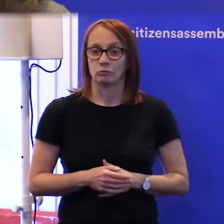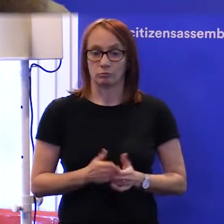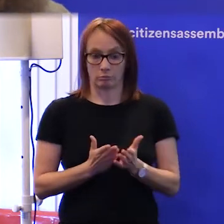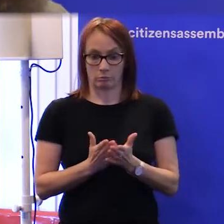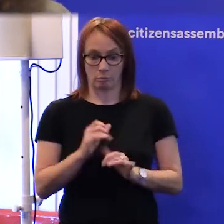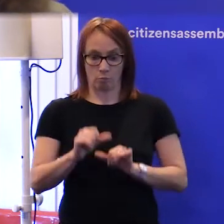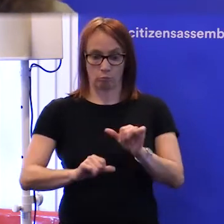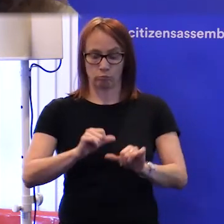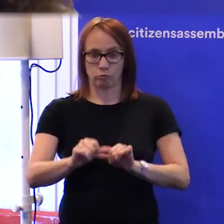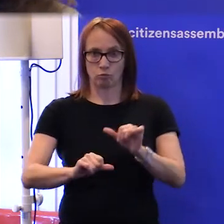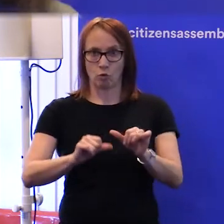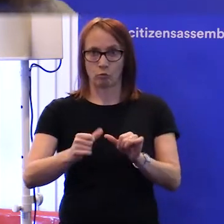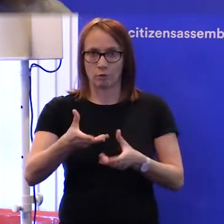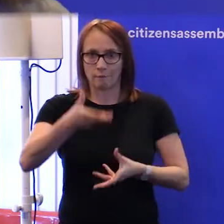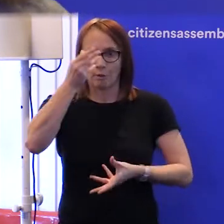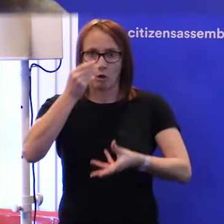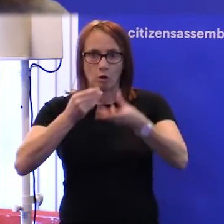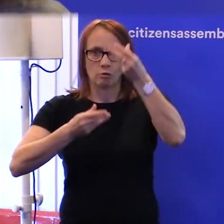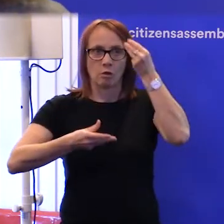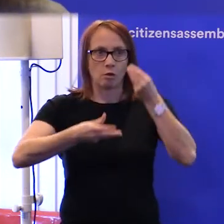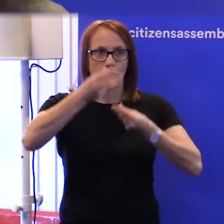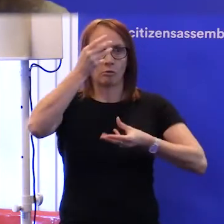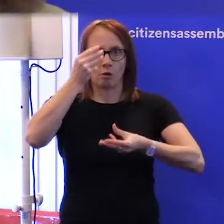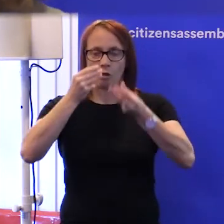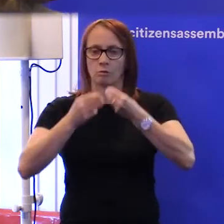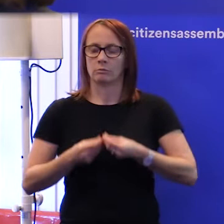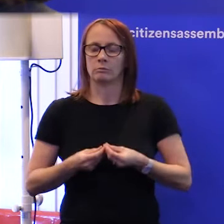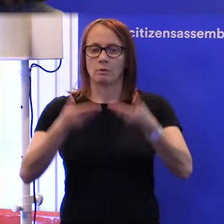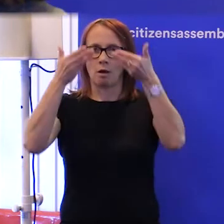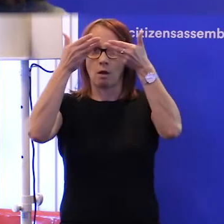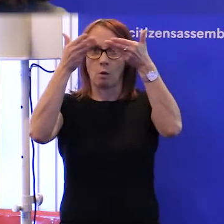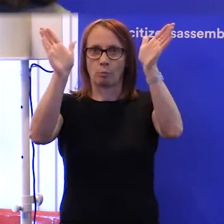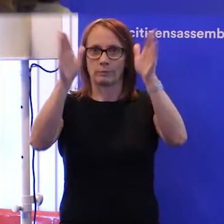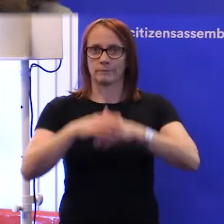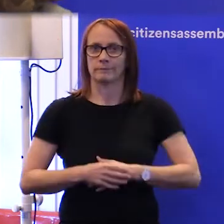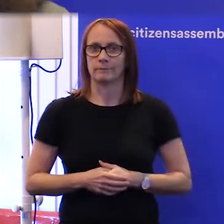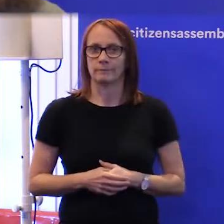a process of cumulative learning and that we are open minded and I sincerely